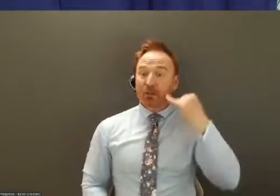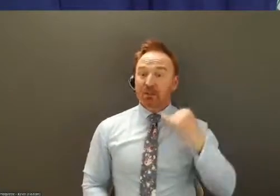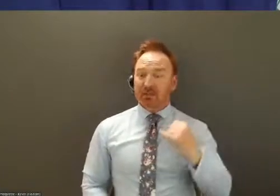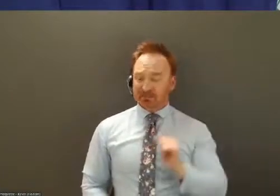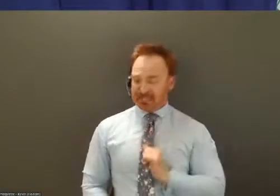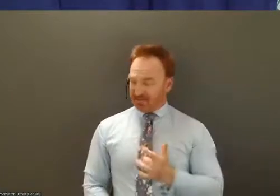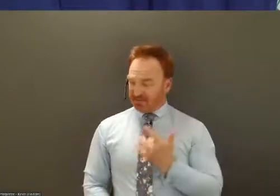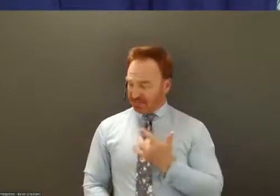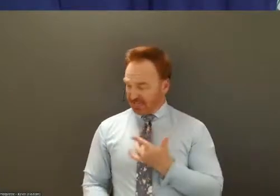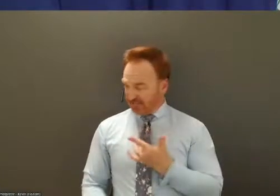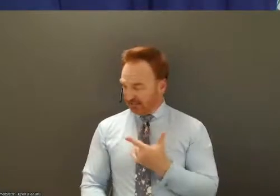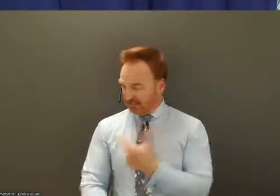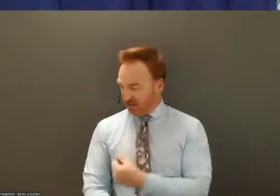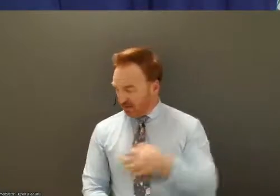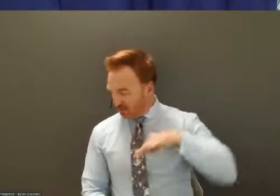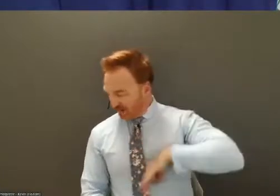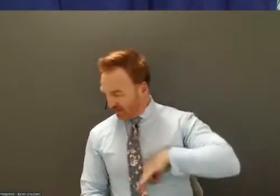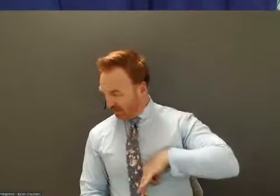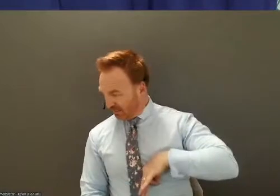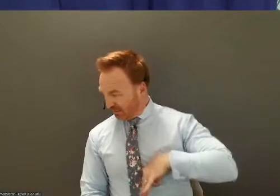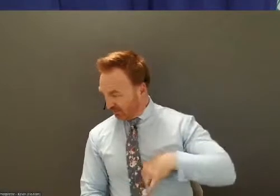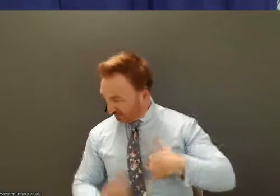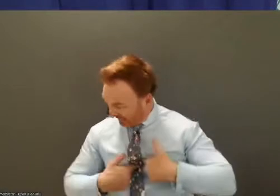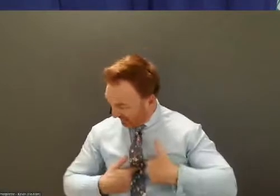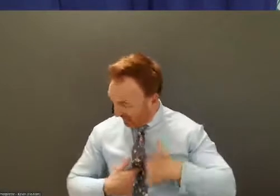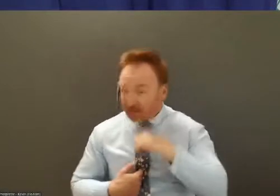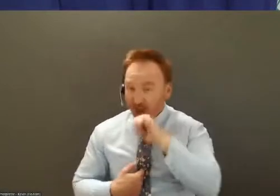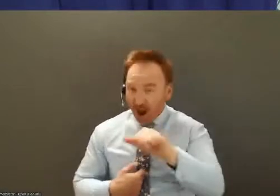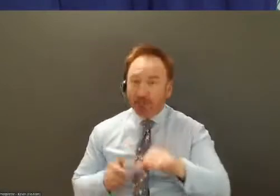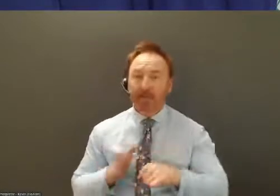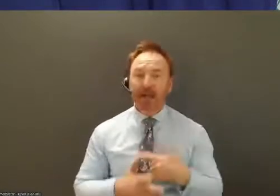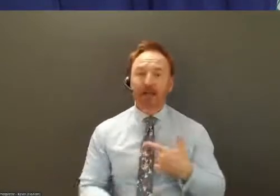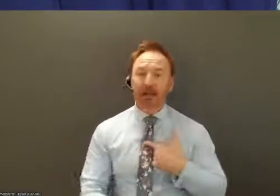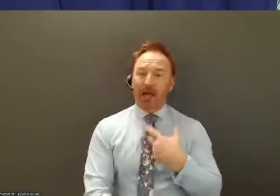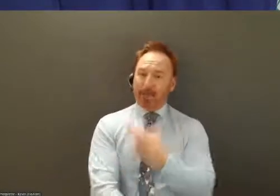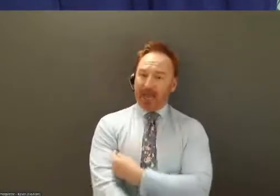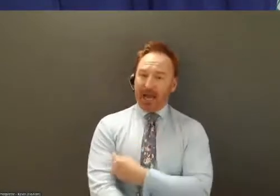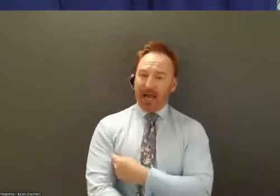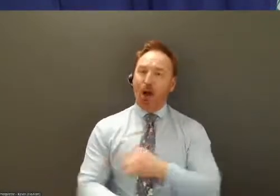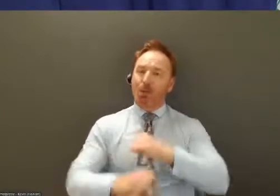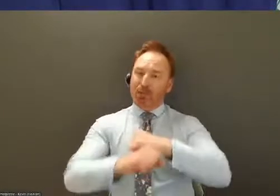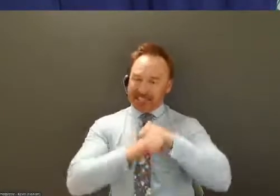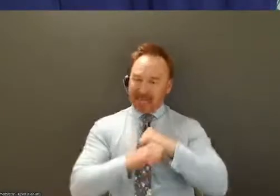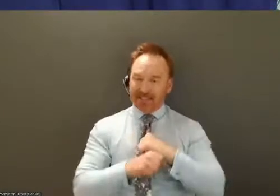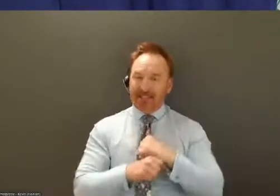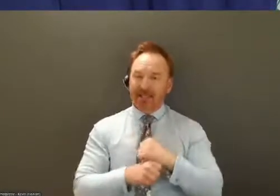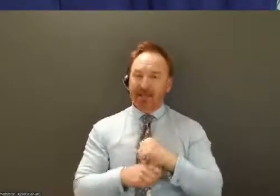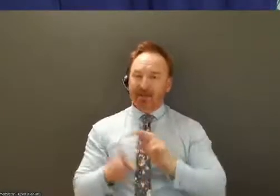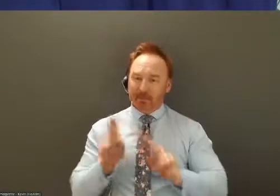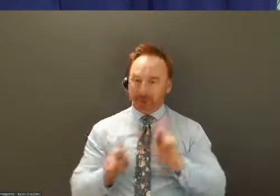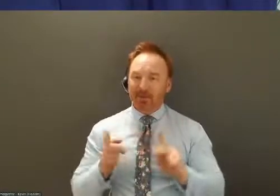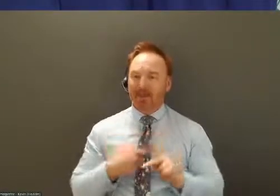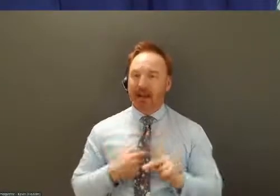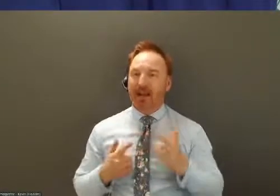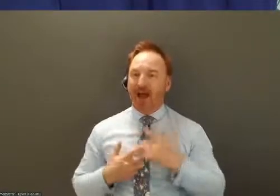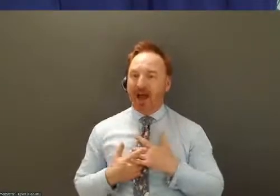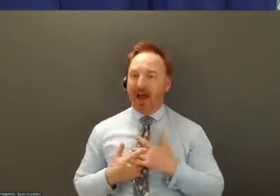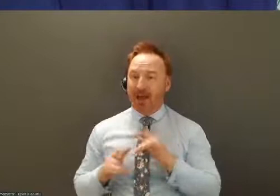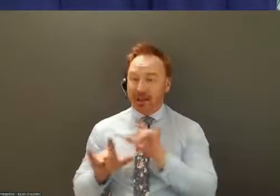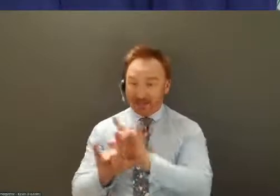repeated long journeys to get the swamps sent for an ongoing quick turnaround.